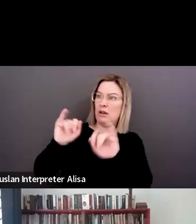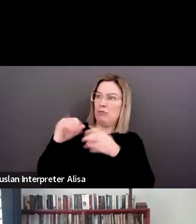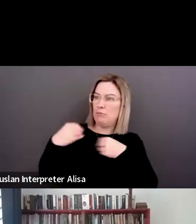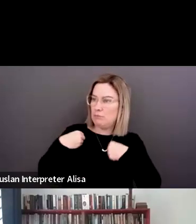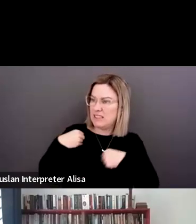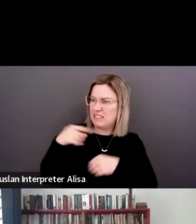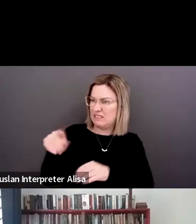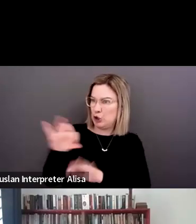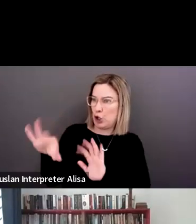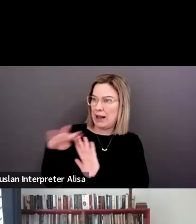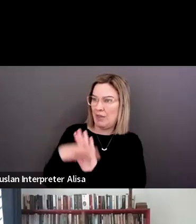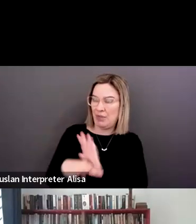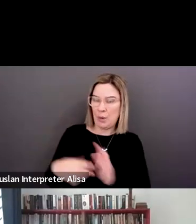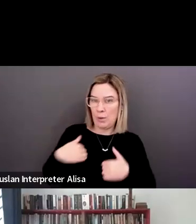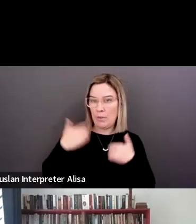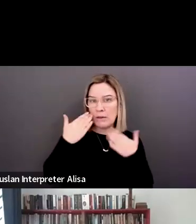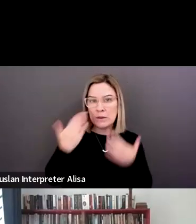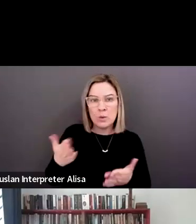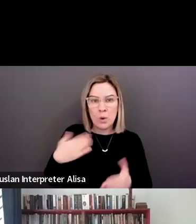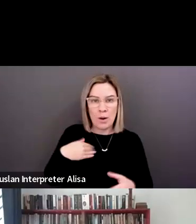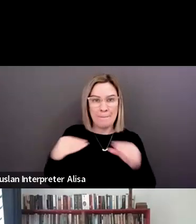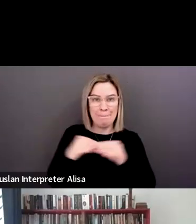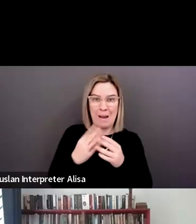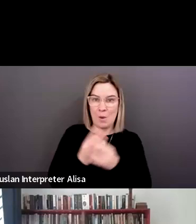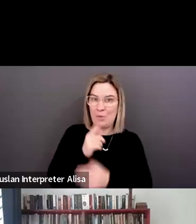When we see how messy the web is, we may be taking money from them. How are